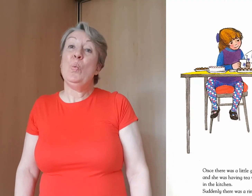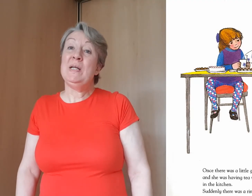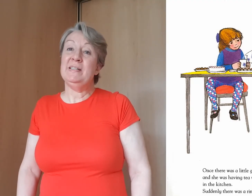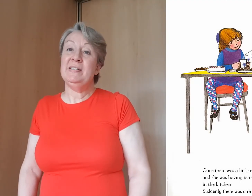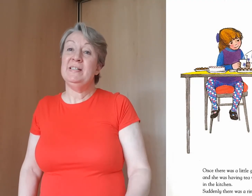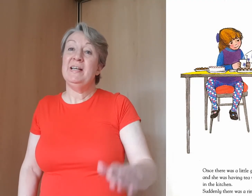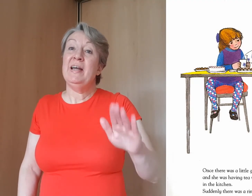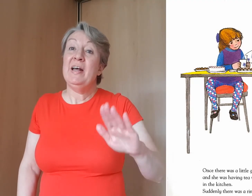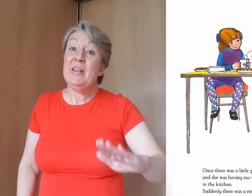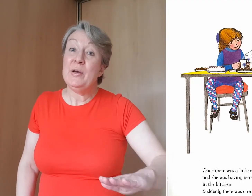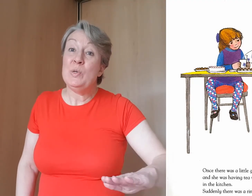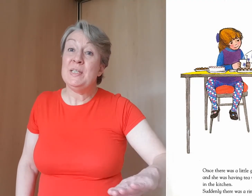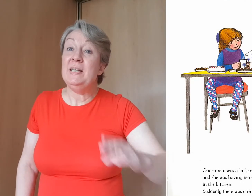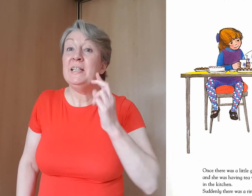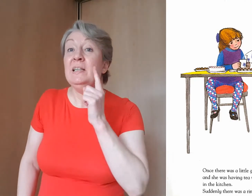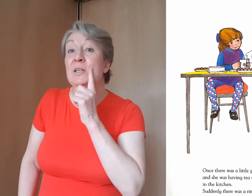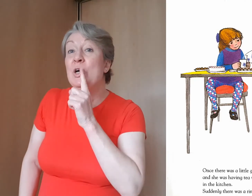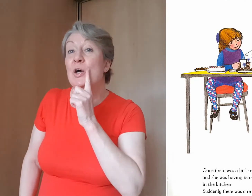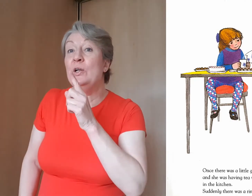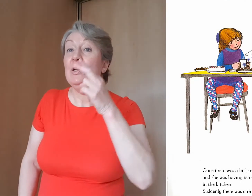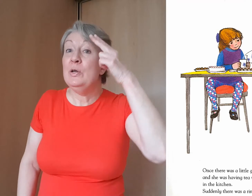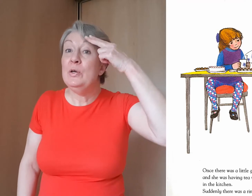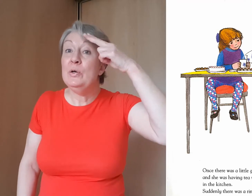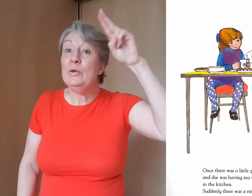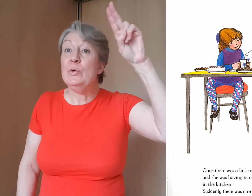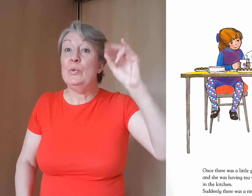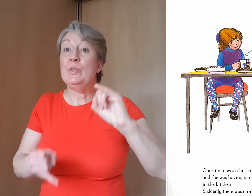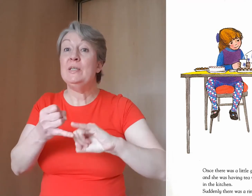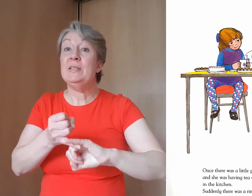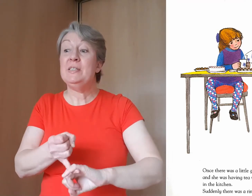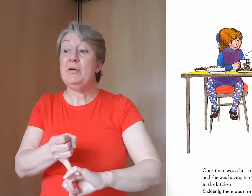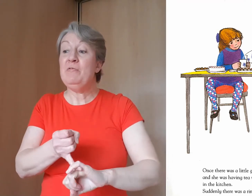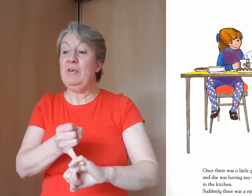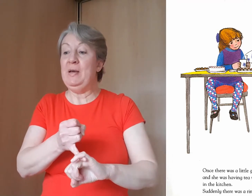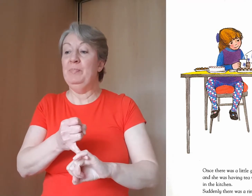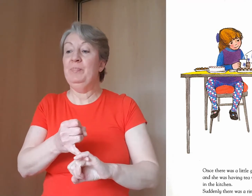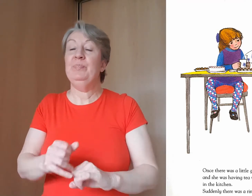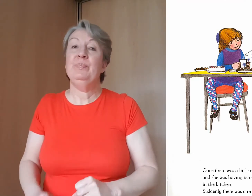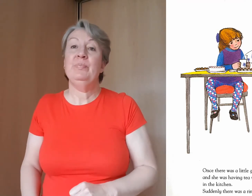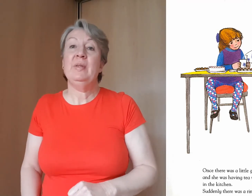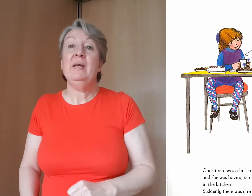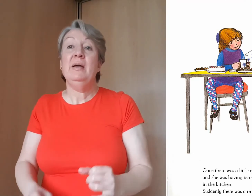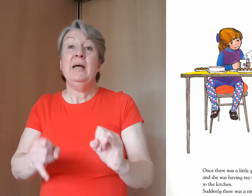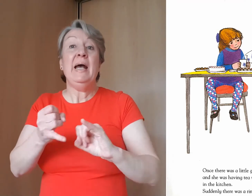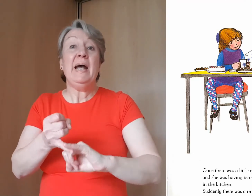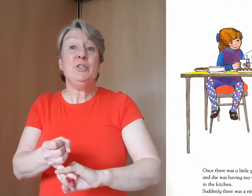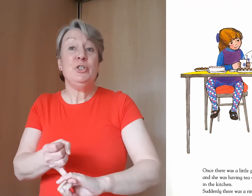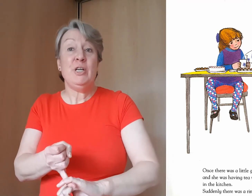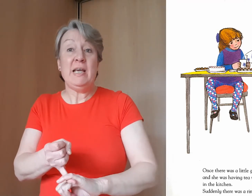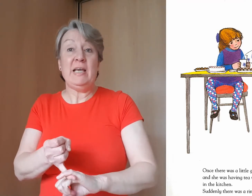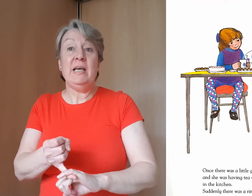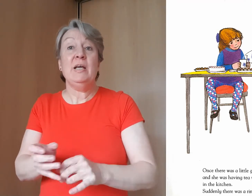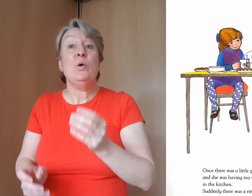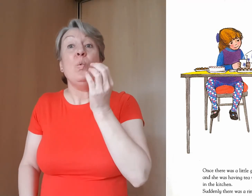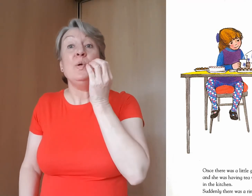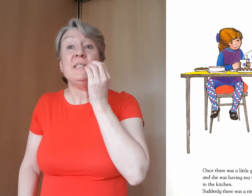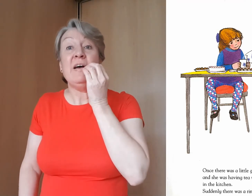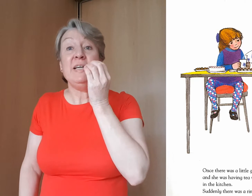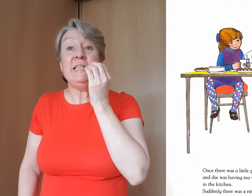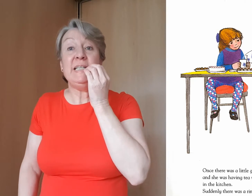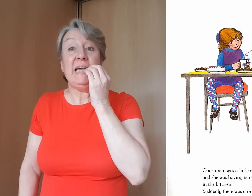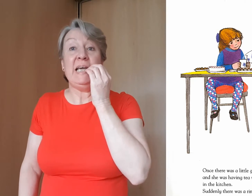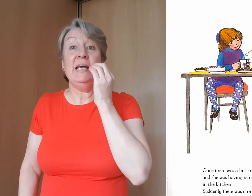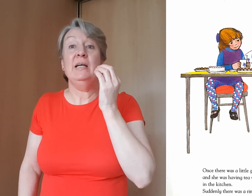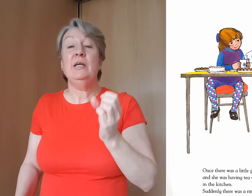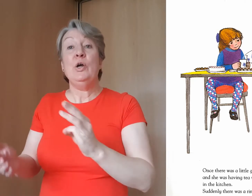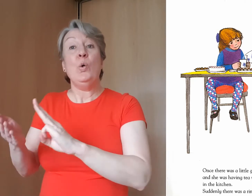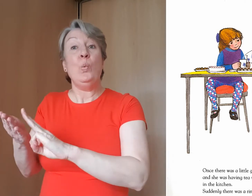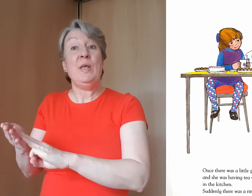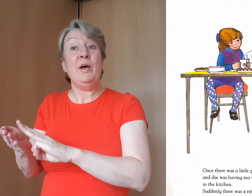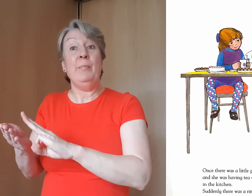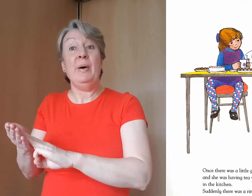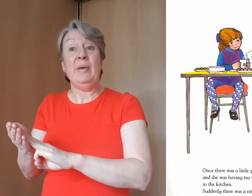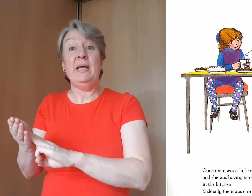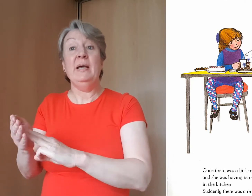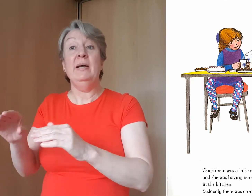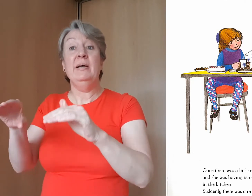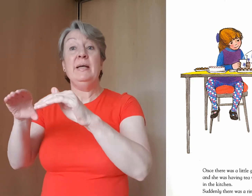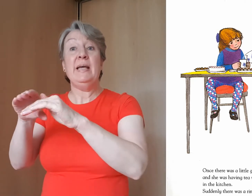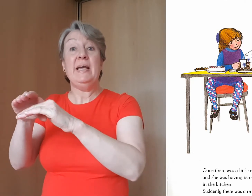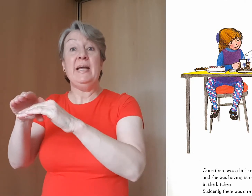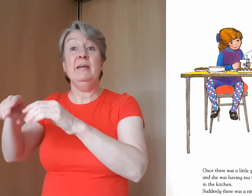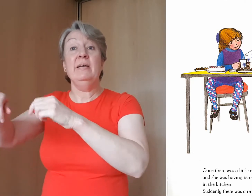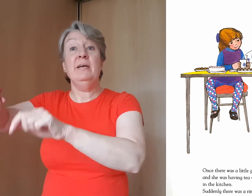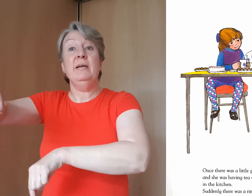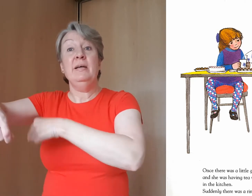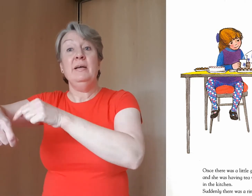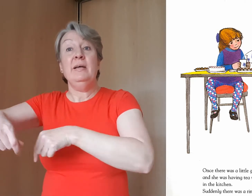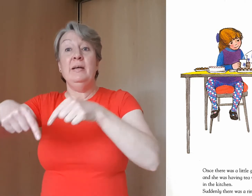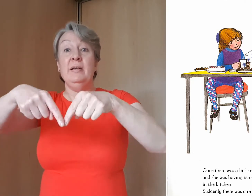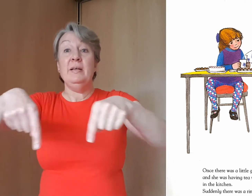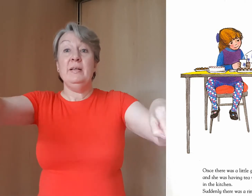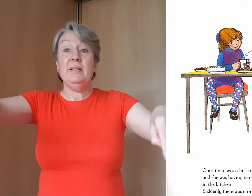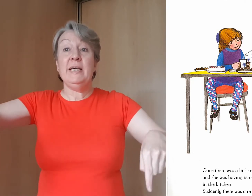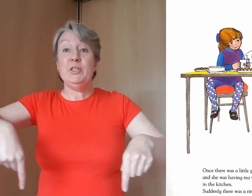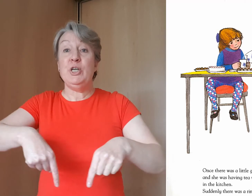Once there was a little girl called Sophie and she was having tea with her mummy in the kitchen